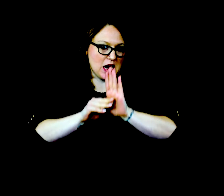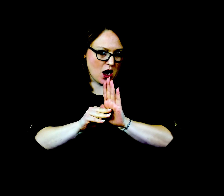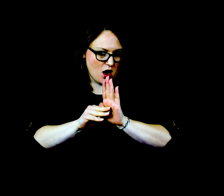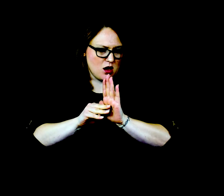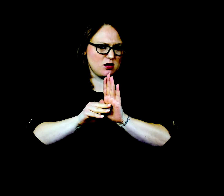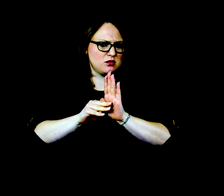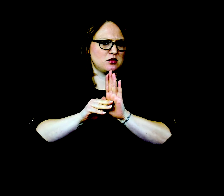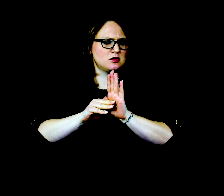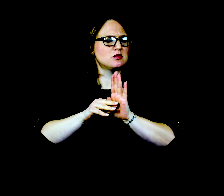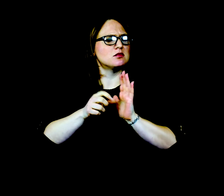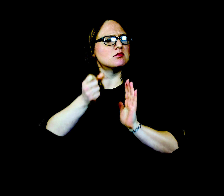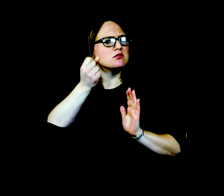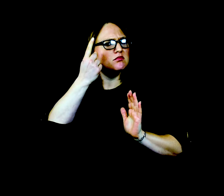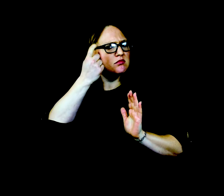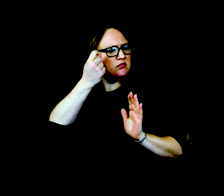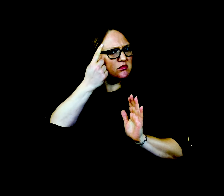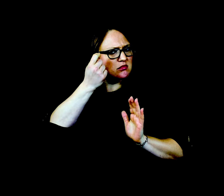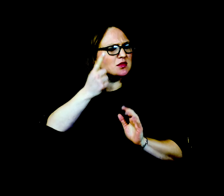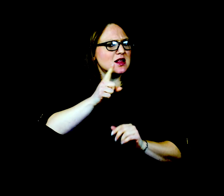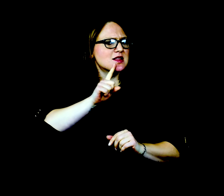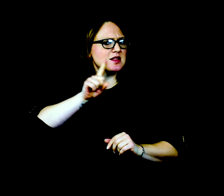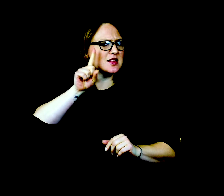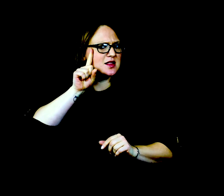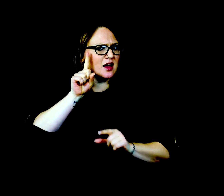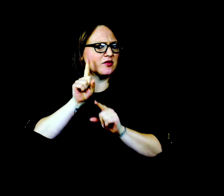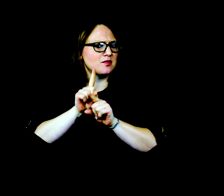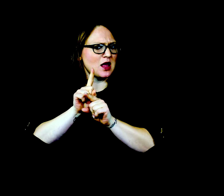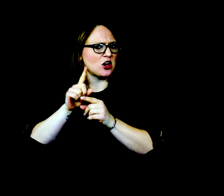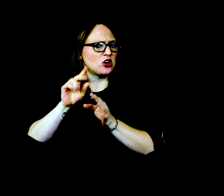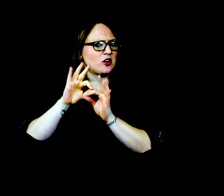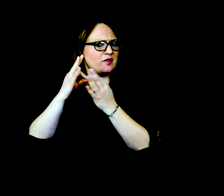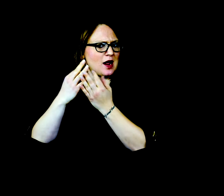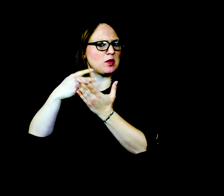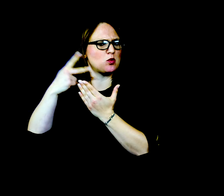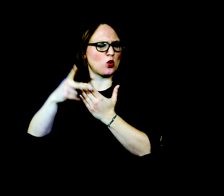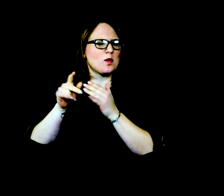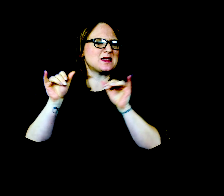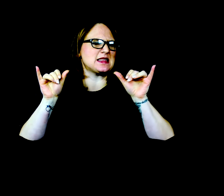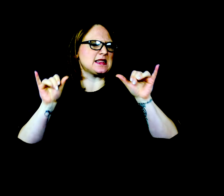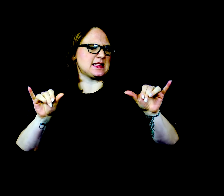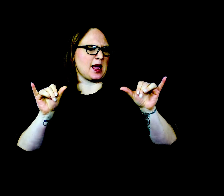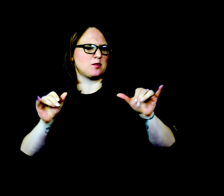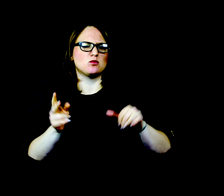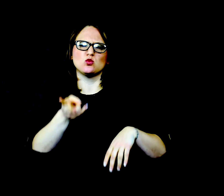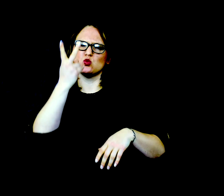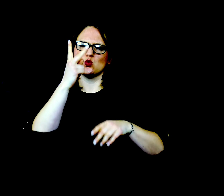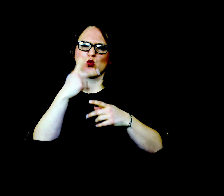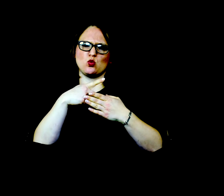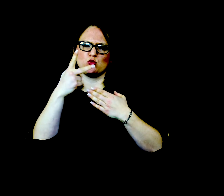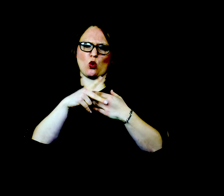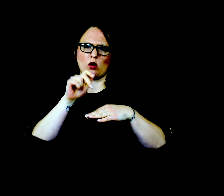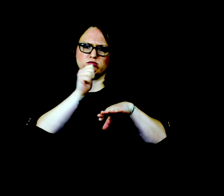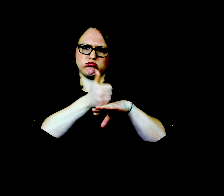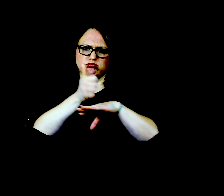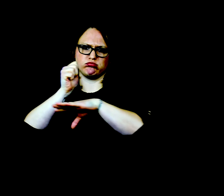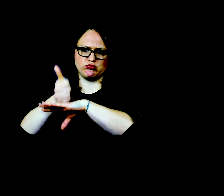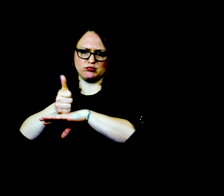Deaf and Hard of Hearing Role Models, in addition to the Deaf Mentor Family Program.